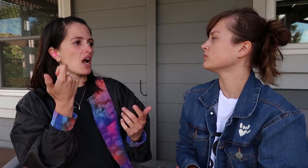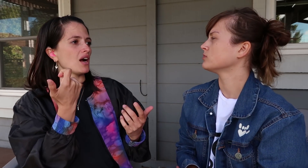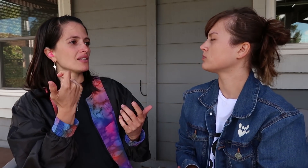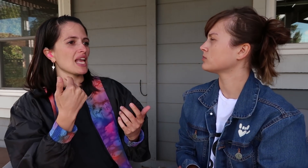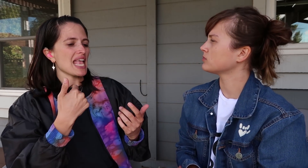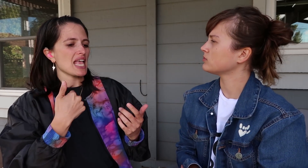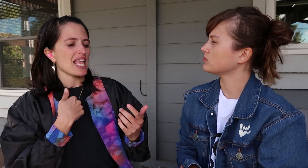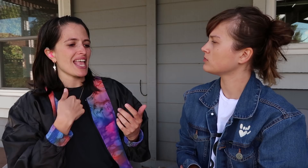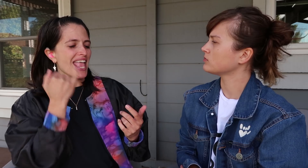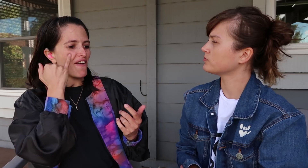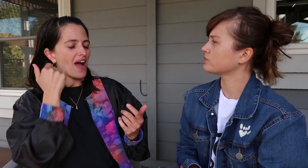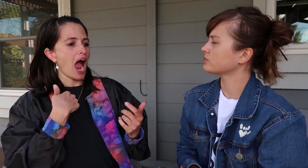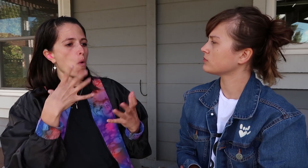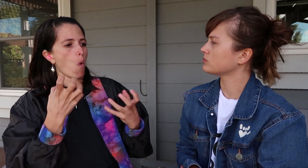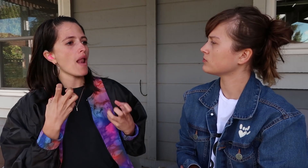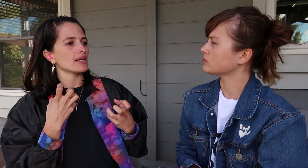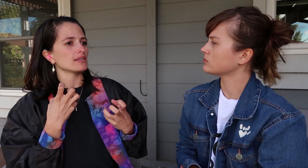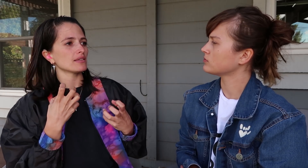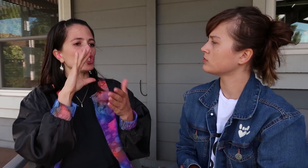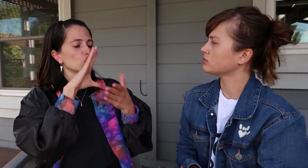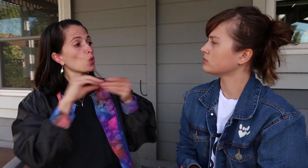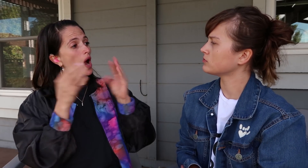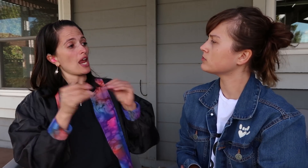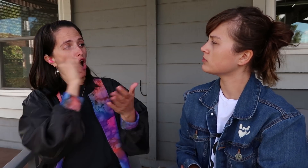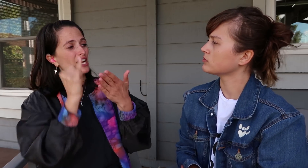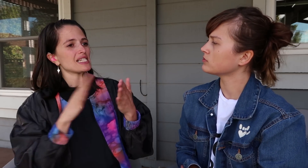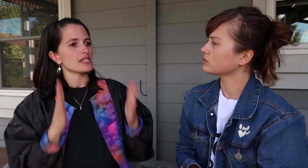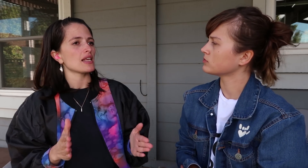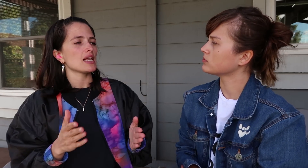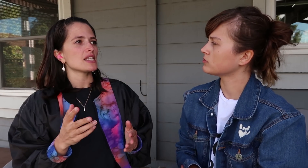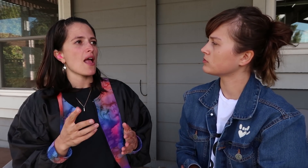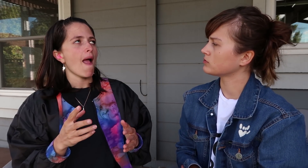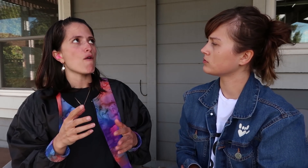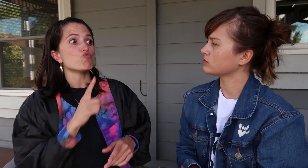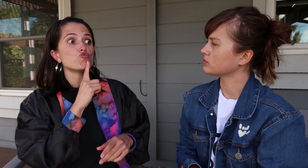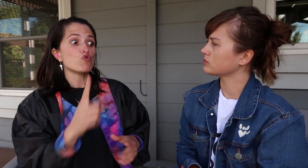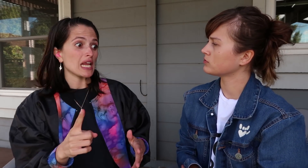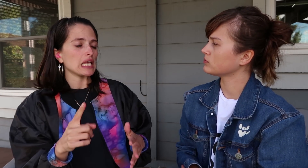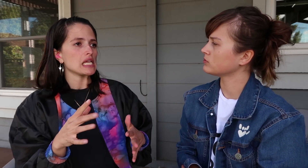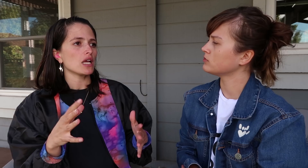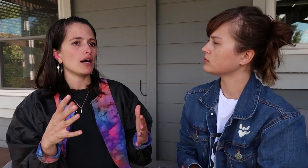Because if wanted to work as a story artist,